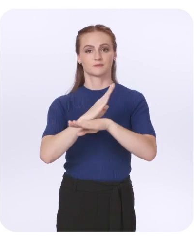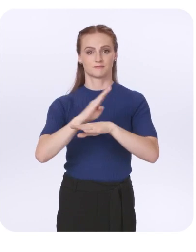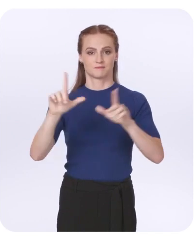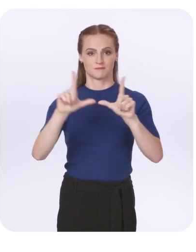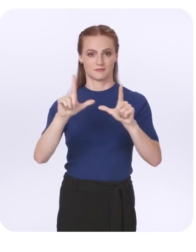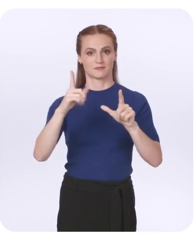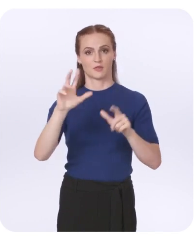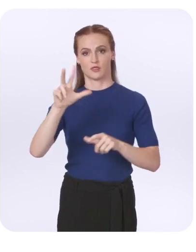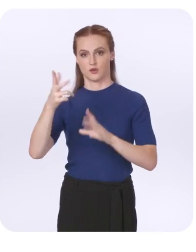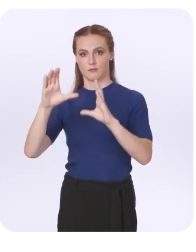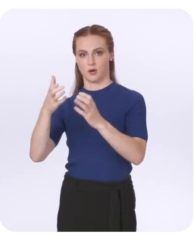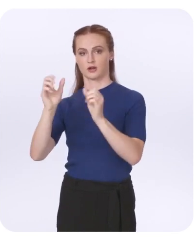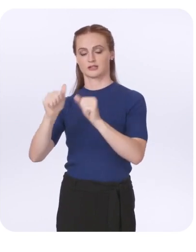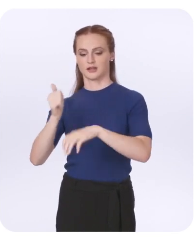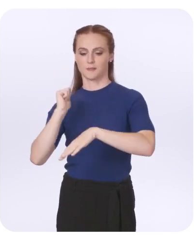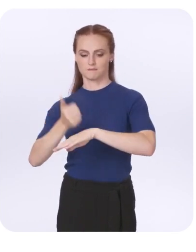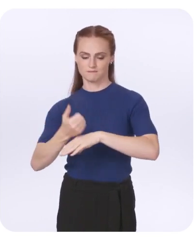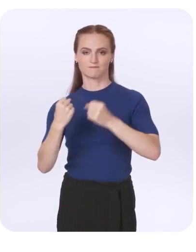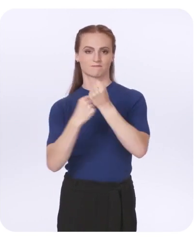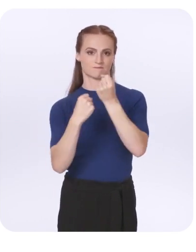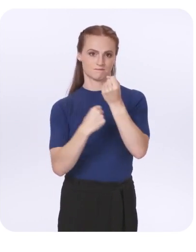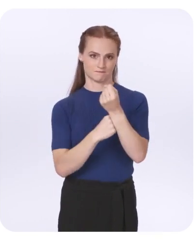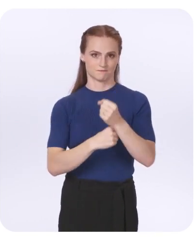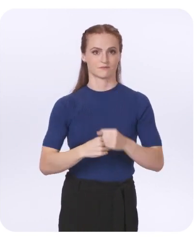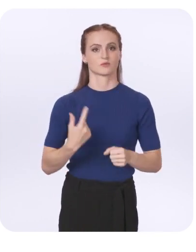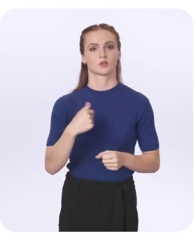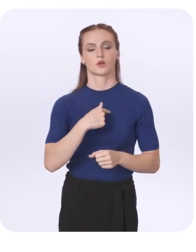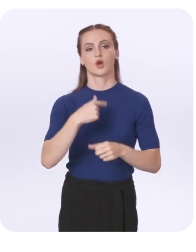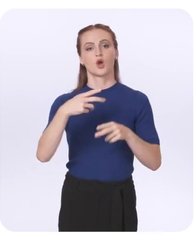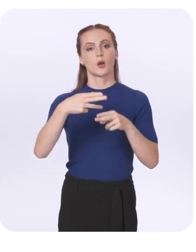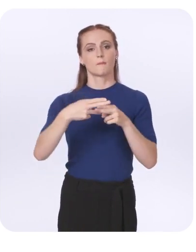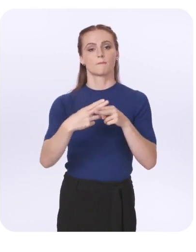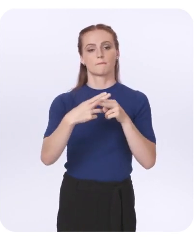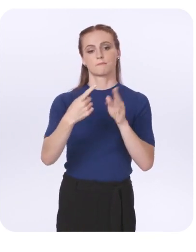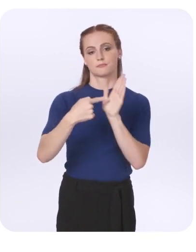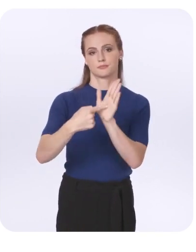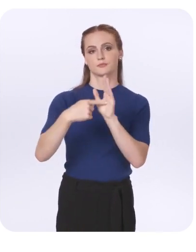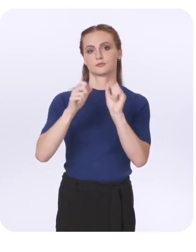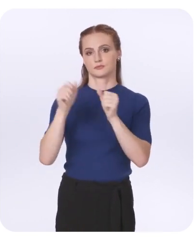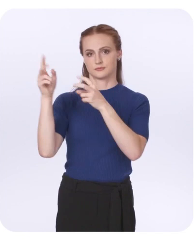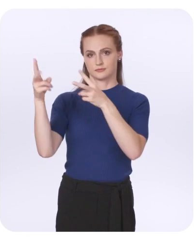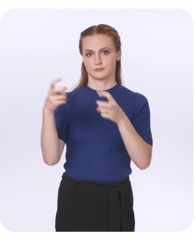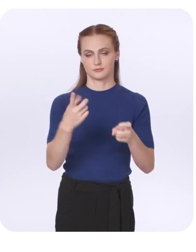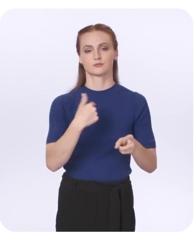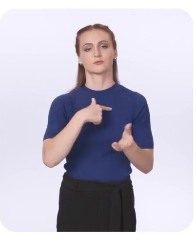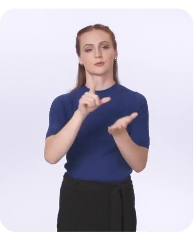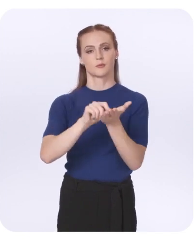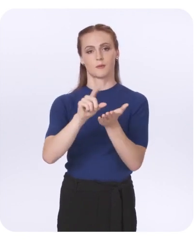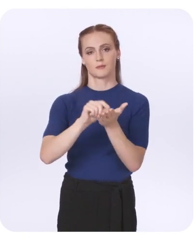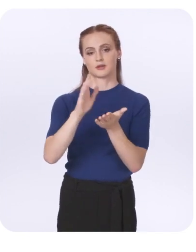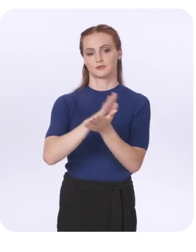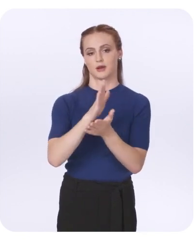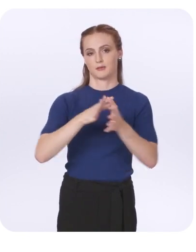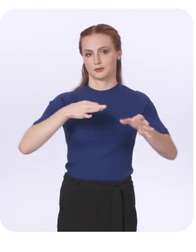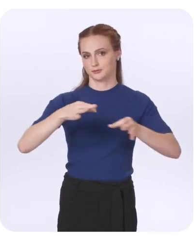and we've also published a paper describing how it works. Code Llama will be enhanced by the community through,